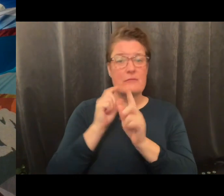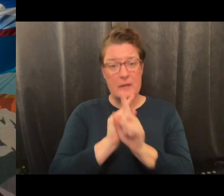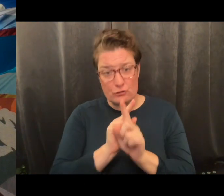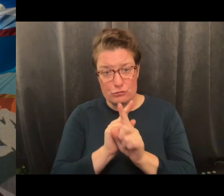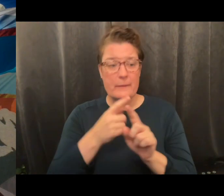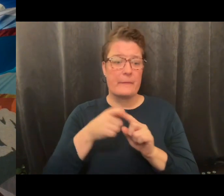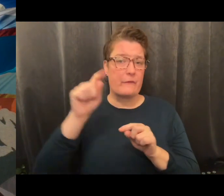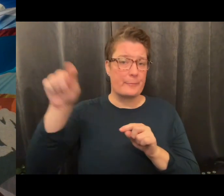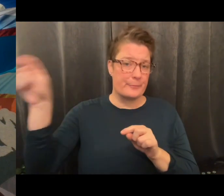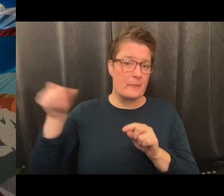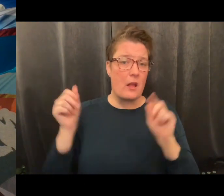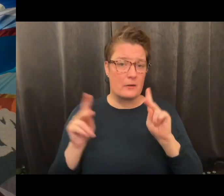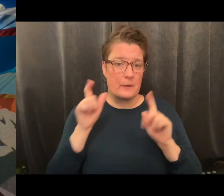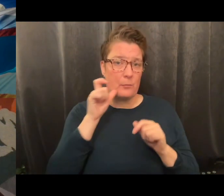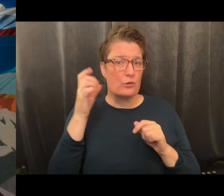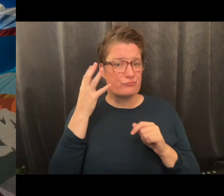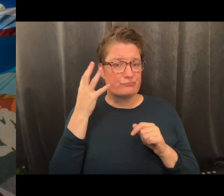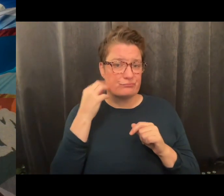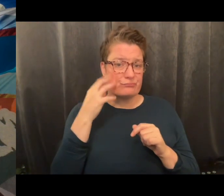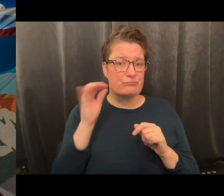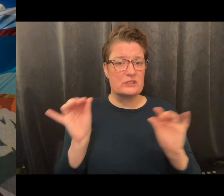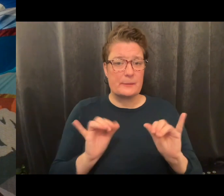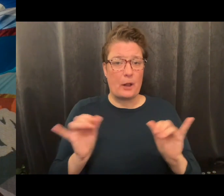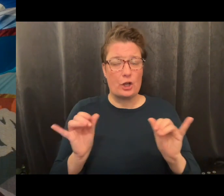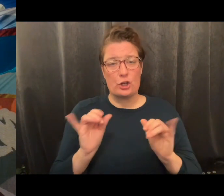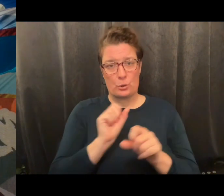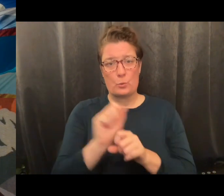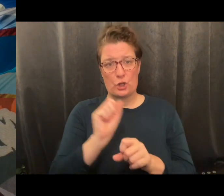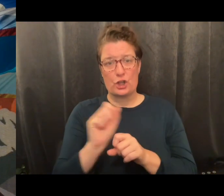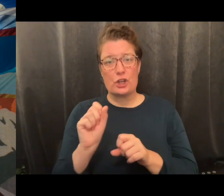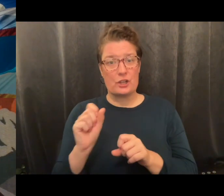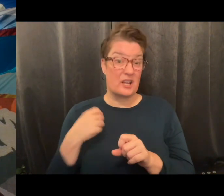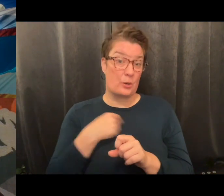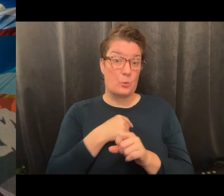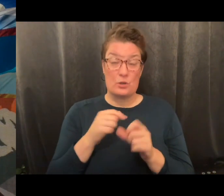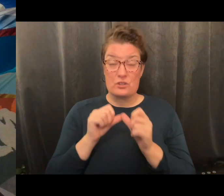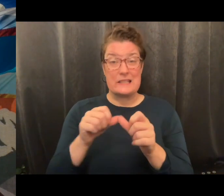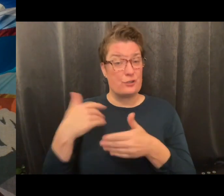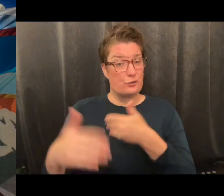And we're continuing to move forward to mobilize our community and beyond. Nomy: Yeah.